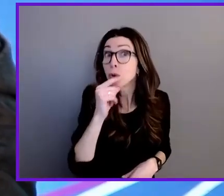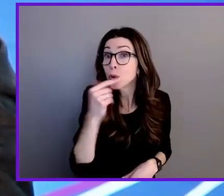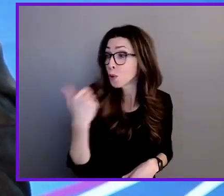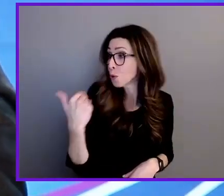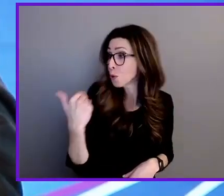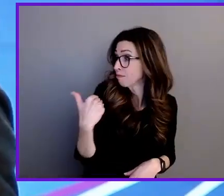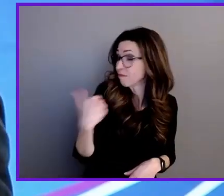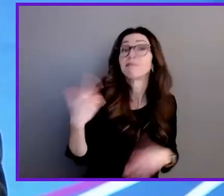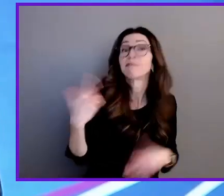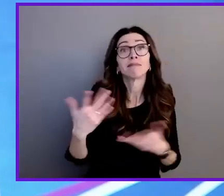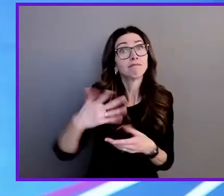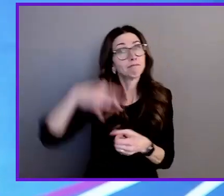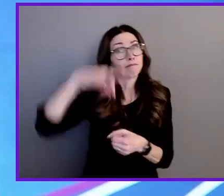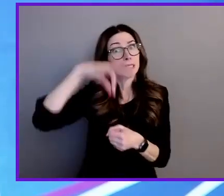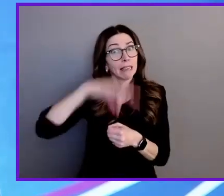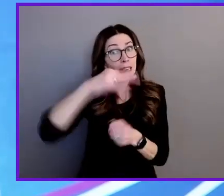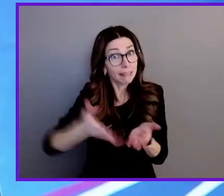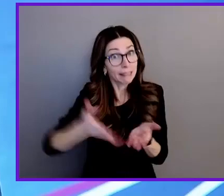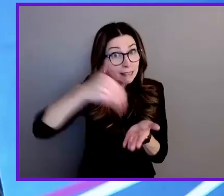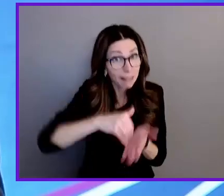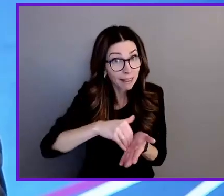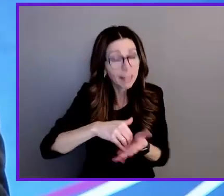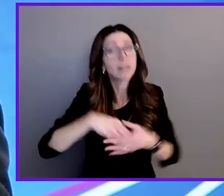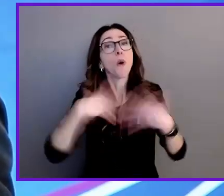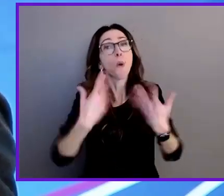or who have ongoing appointments to the Board and are with us here today.